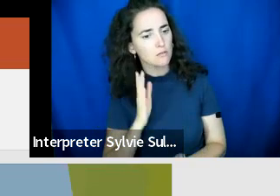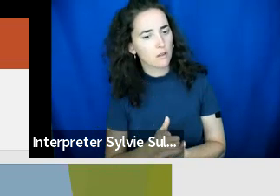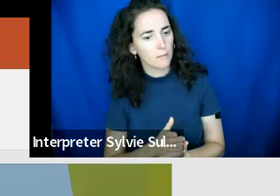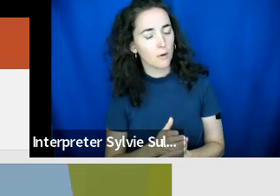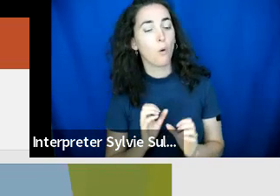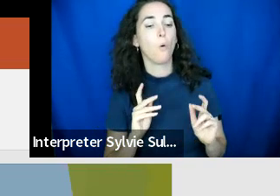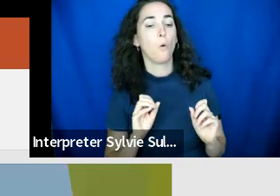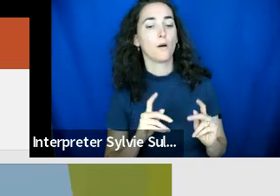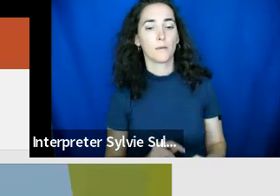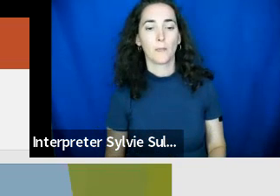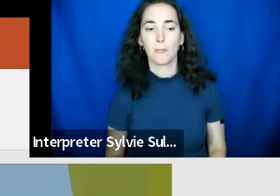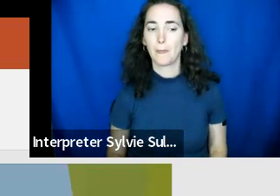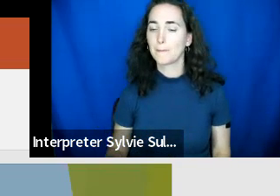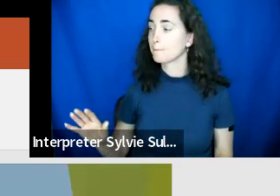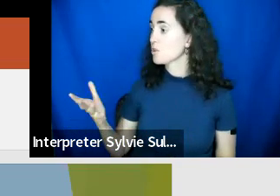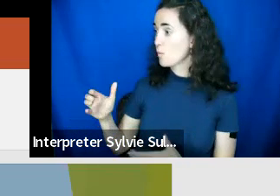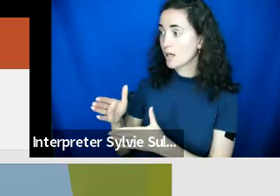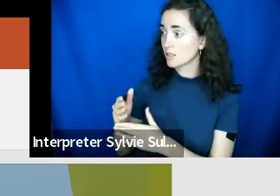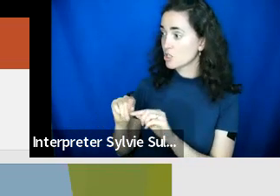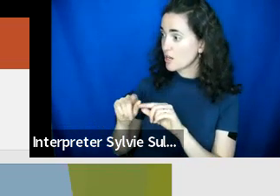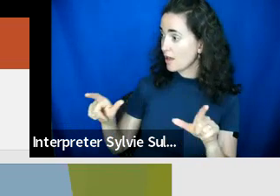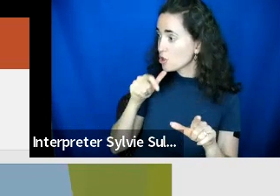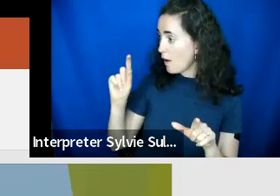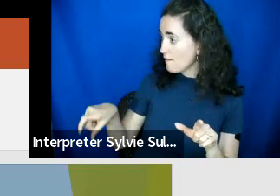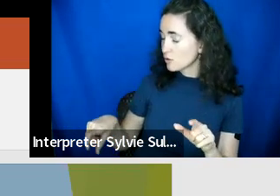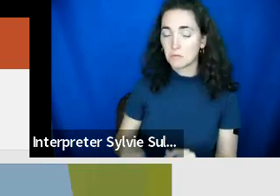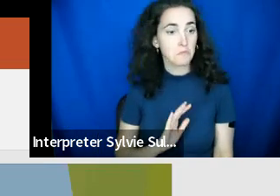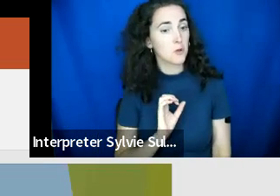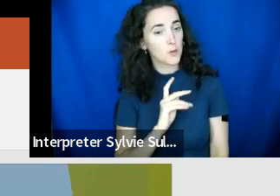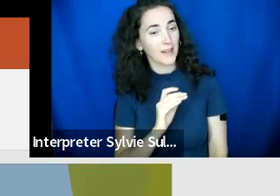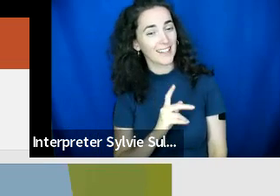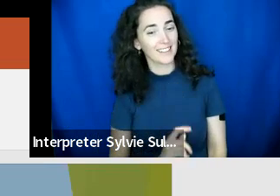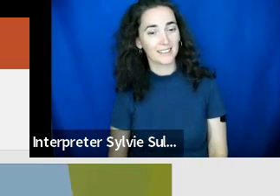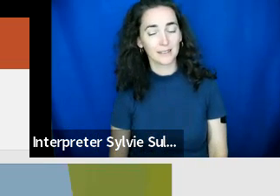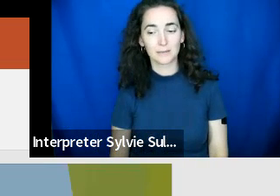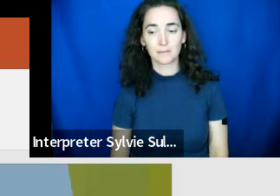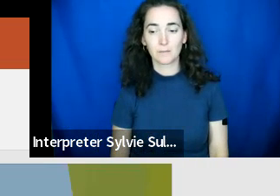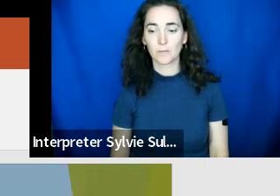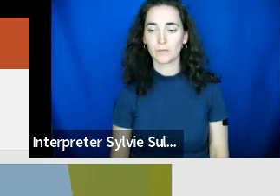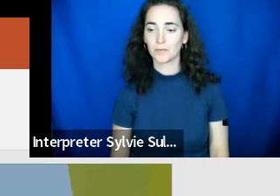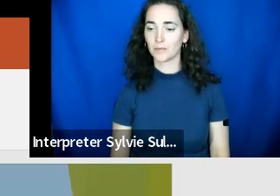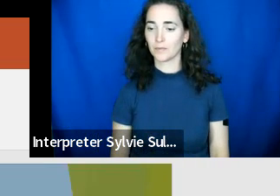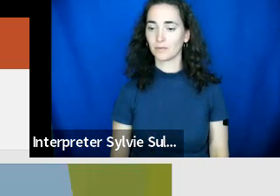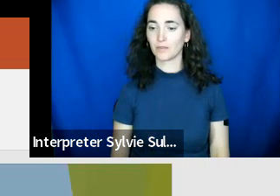Okay, if you don't wanna share them then that's fine that's fine, added up.